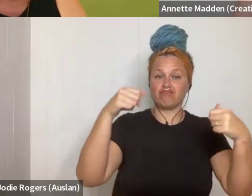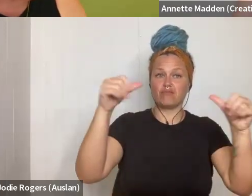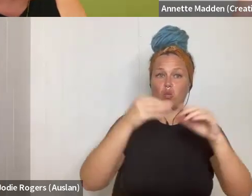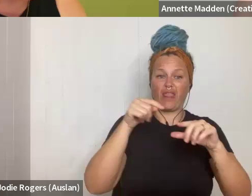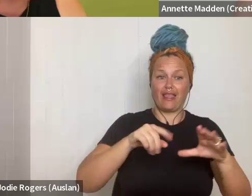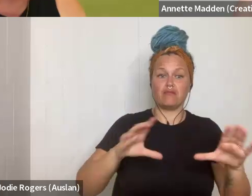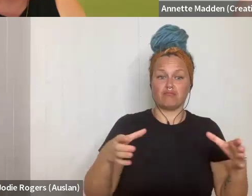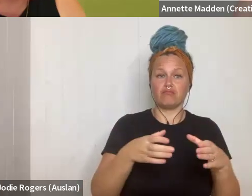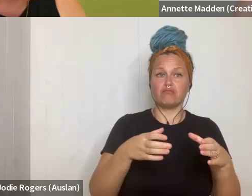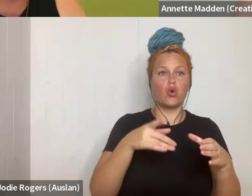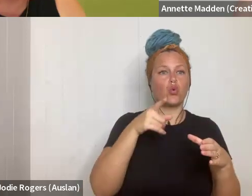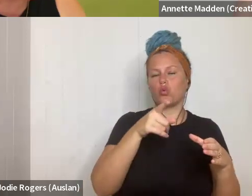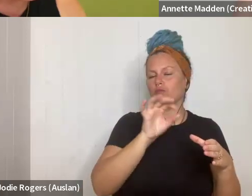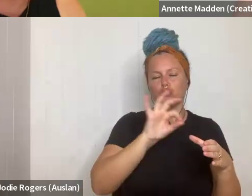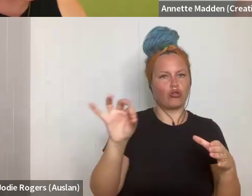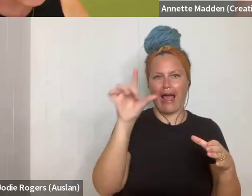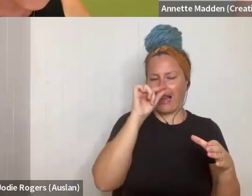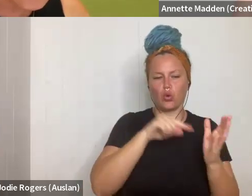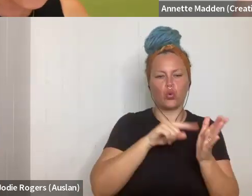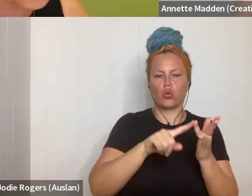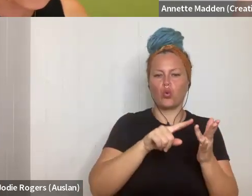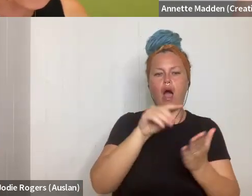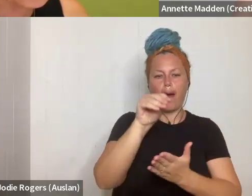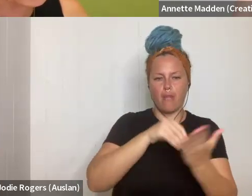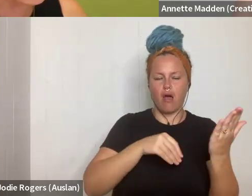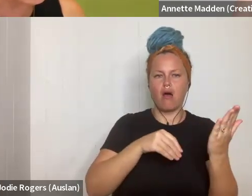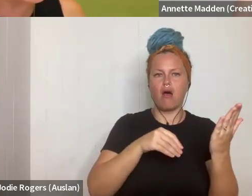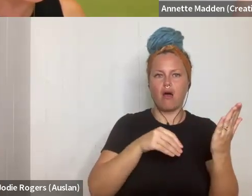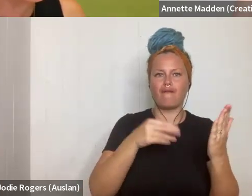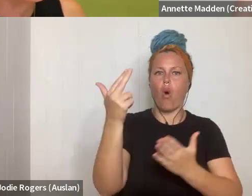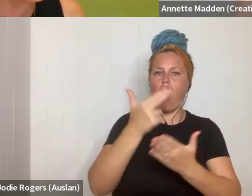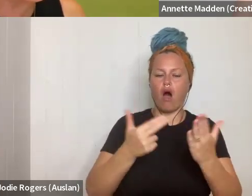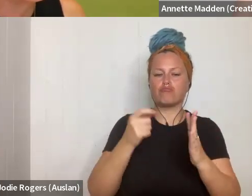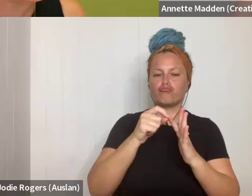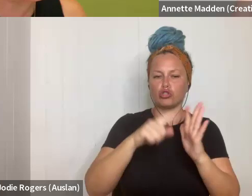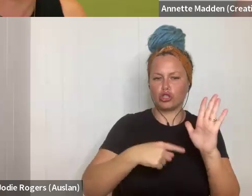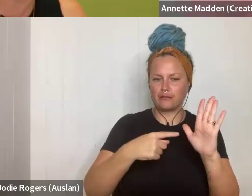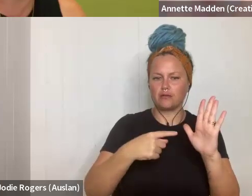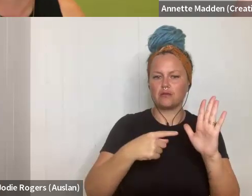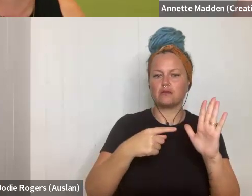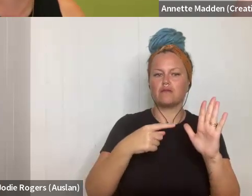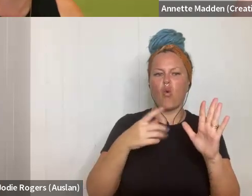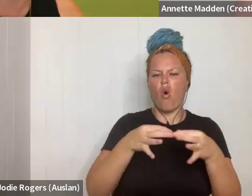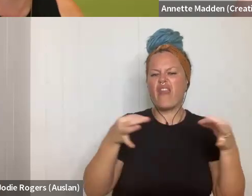So that we have closed that offer. So if you are successful with this